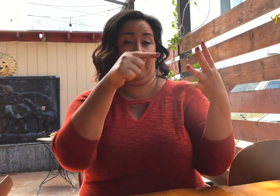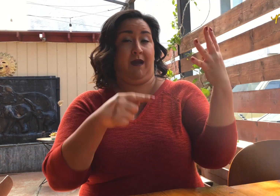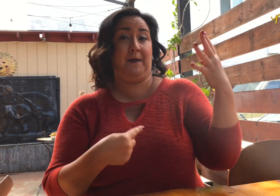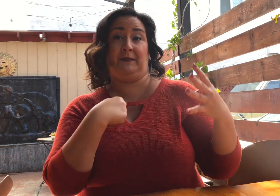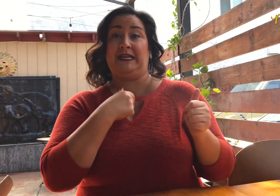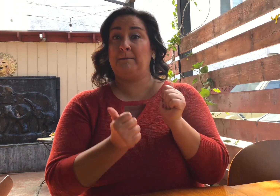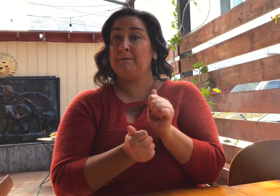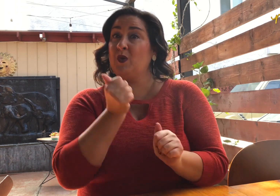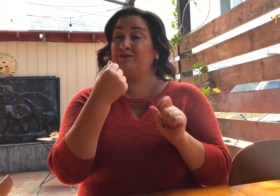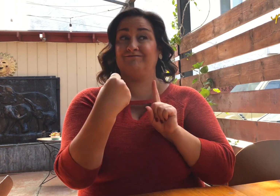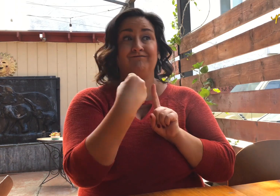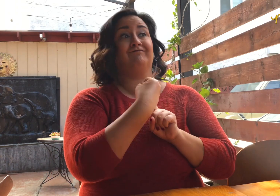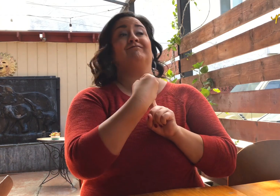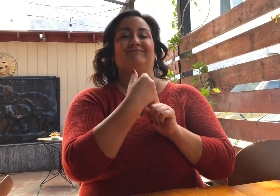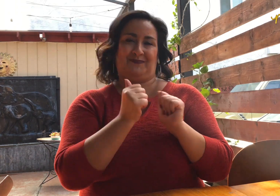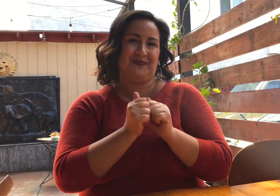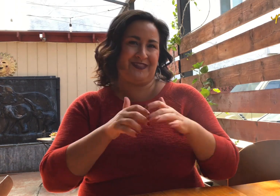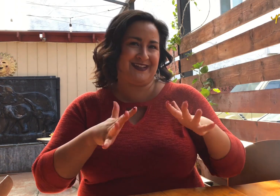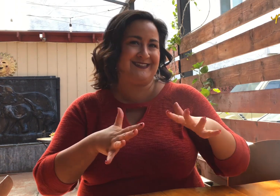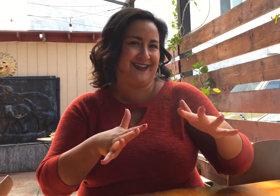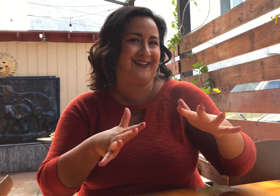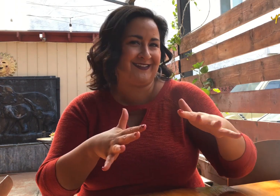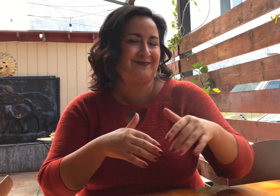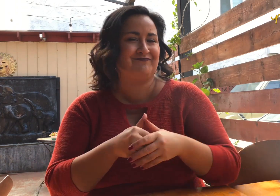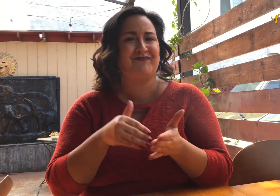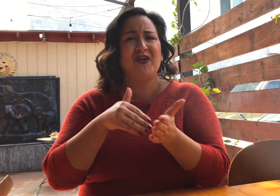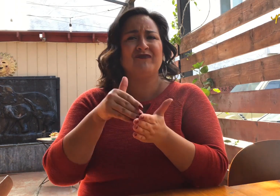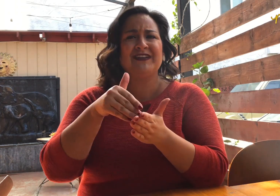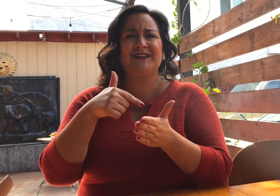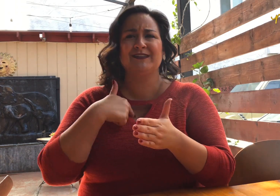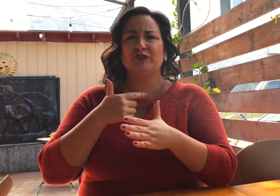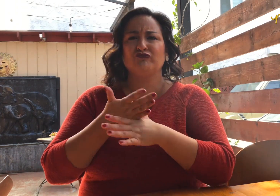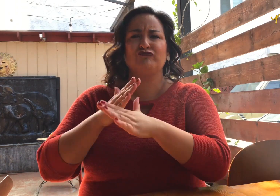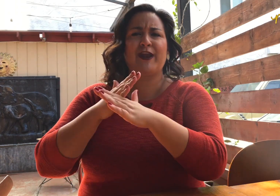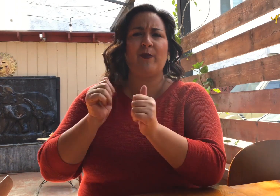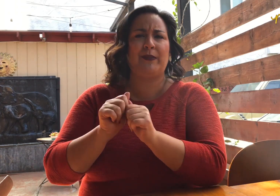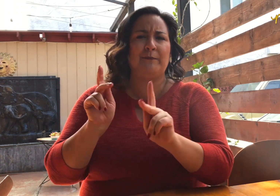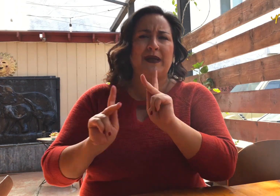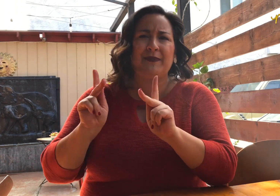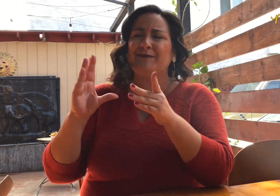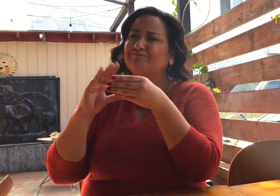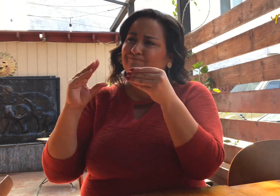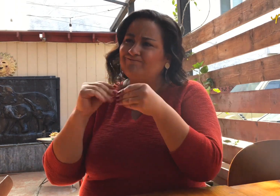I am the most impacted by anxiety. Often when I share this with people,